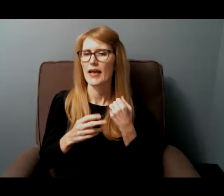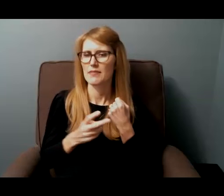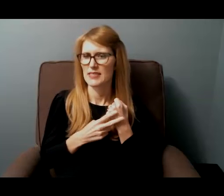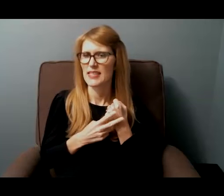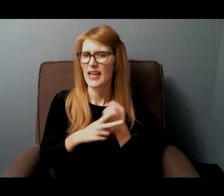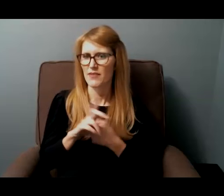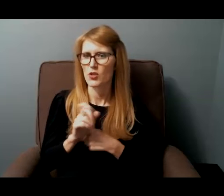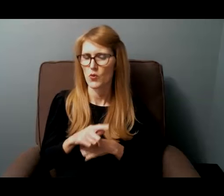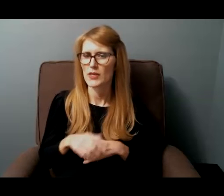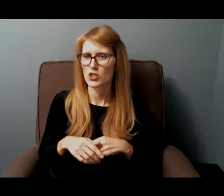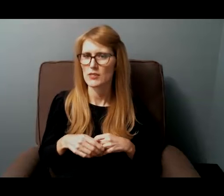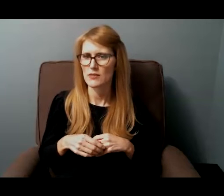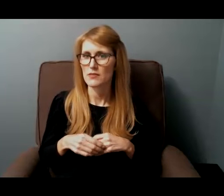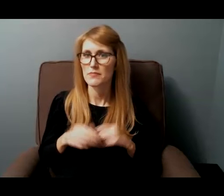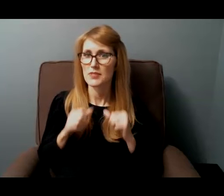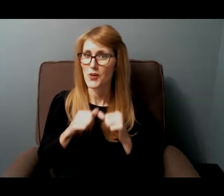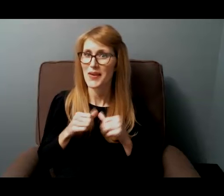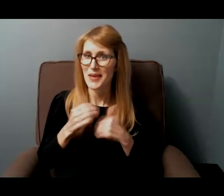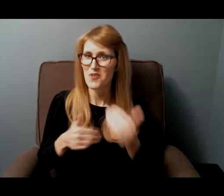can go ahead and keep going forward. >> MOLLY SULLIVAN: Perfect. Great,